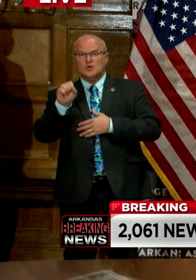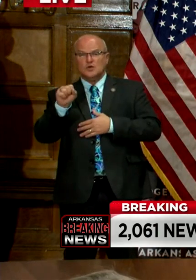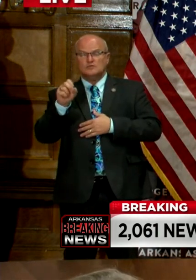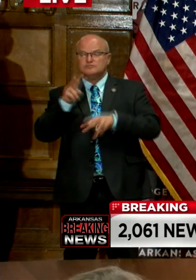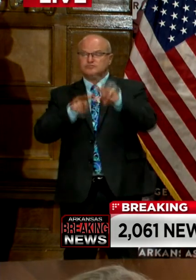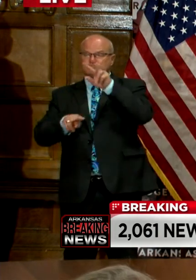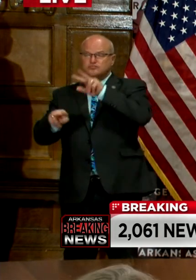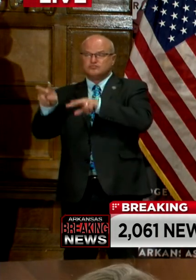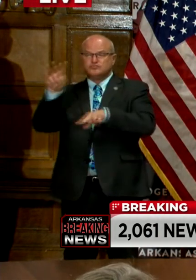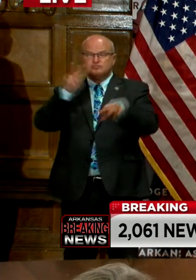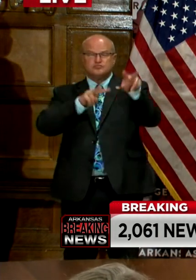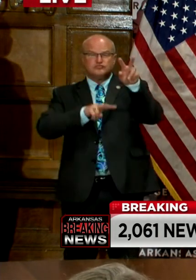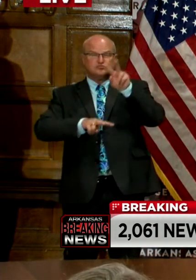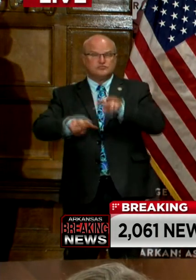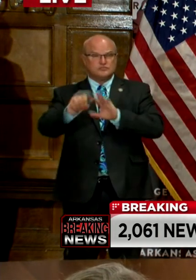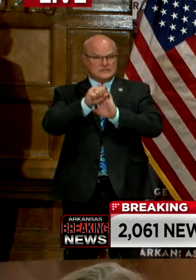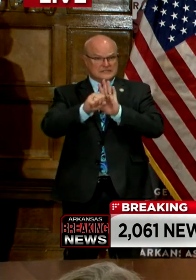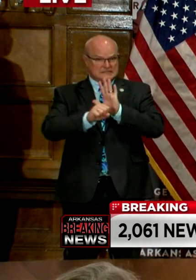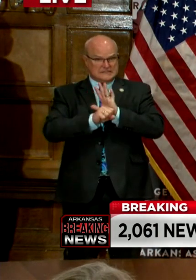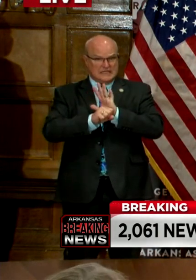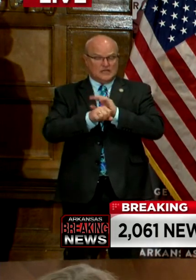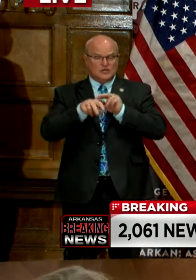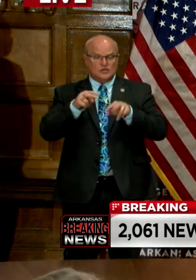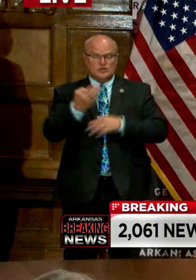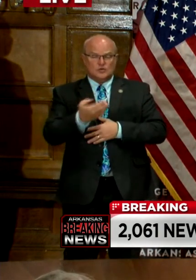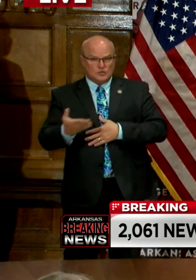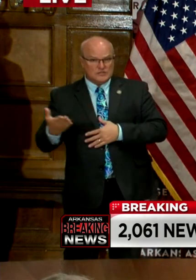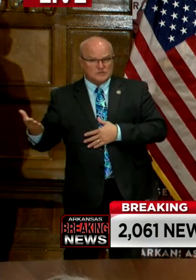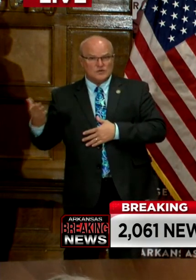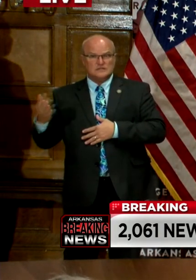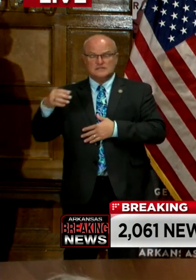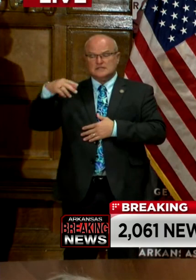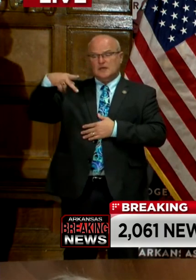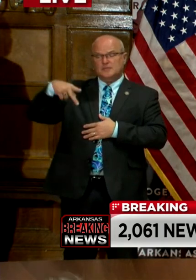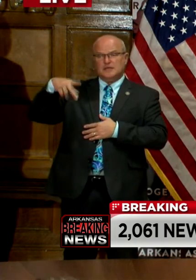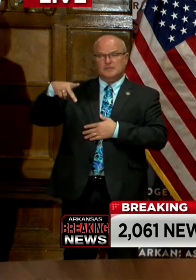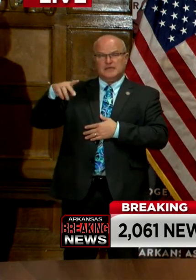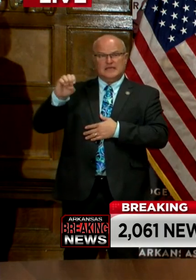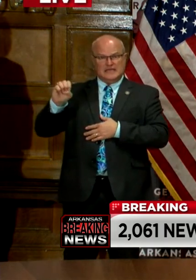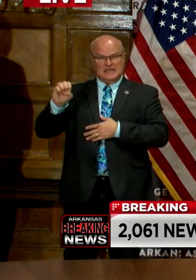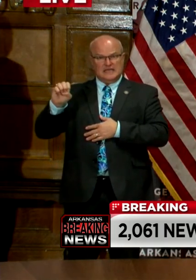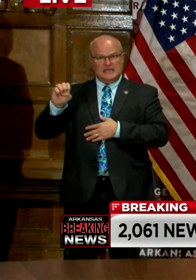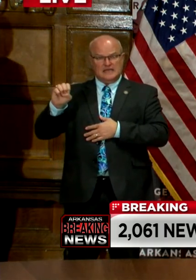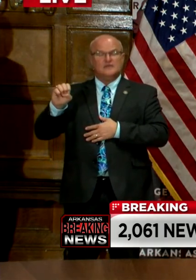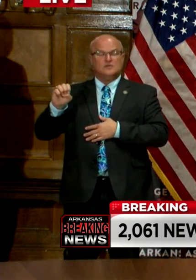WORK HAS BEEN DONE. THERE ARE GOOD NEWS AS WE SCAN THE STATE IN MANY AREAS.